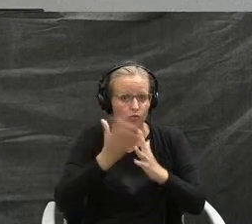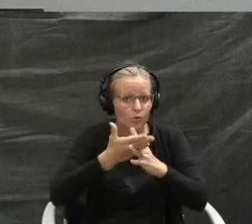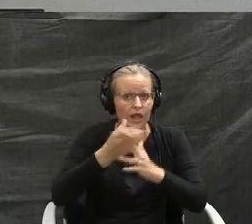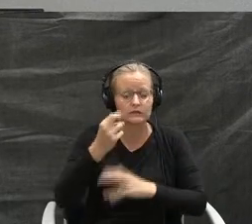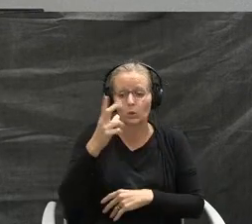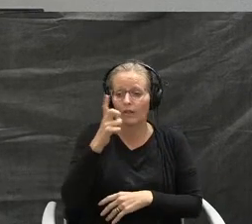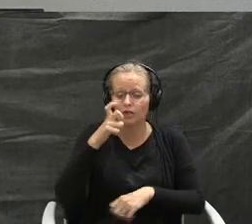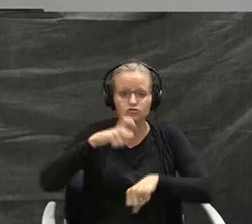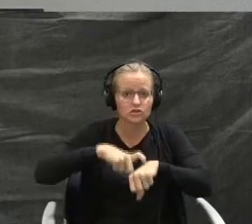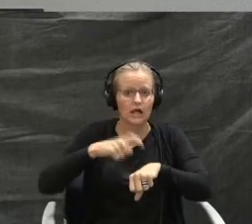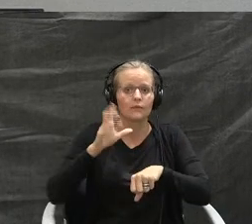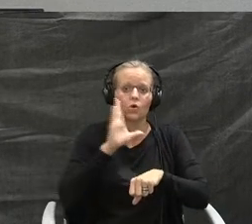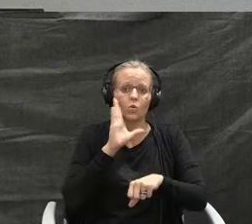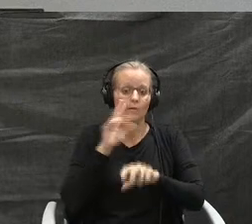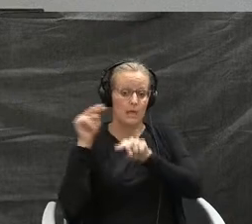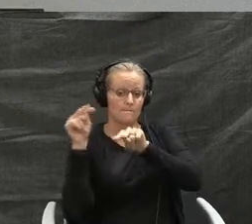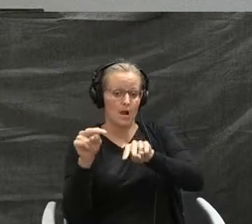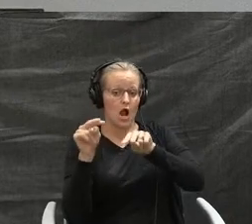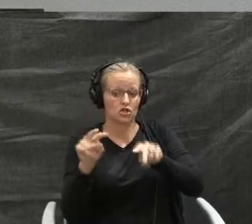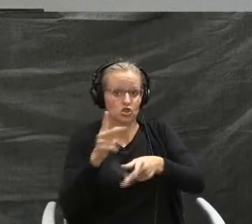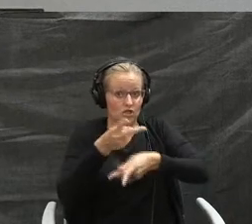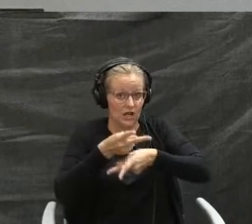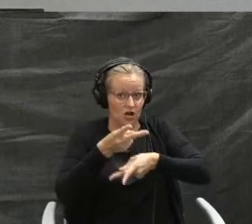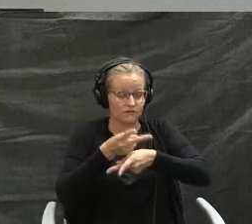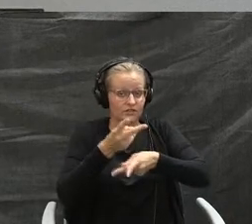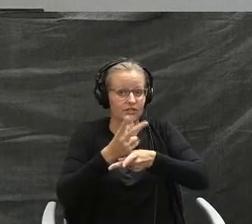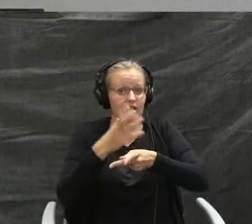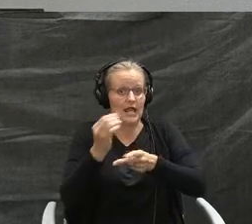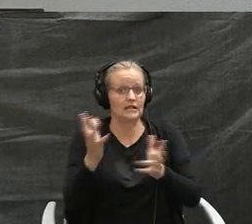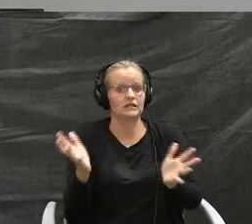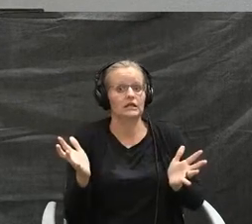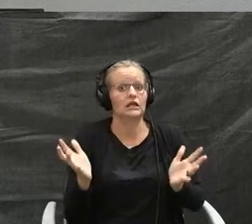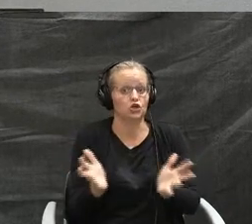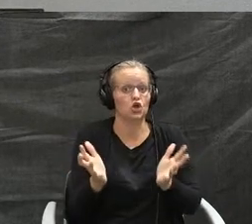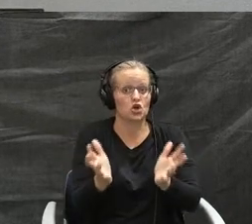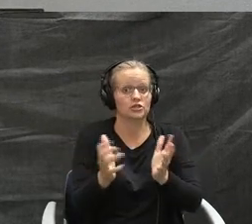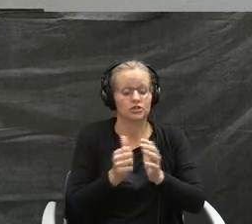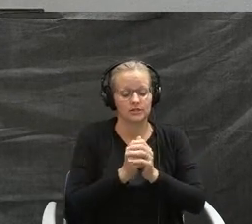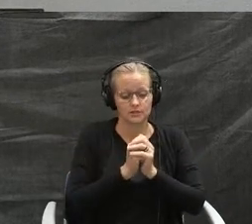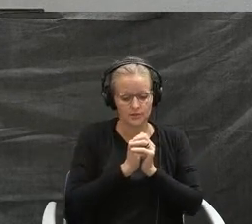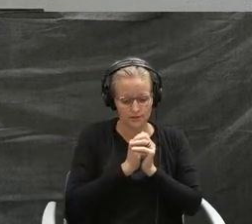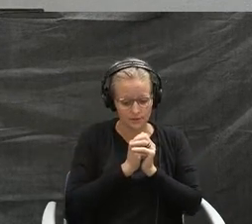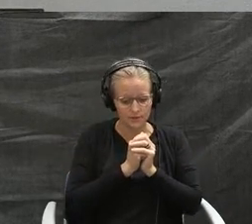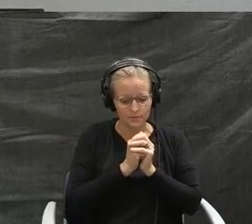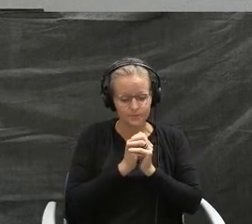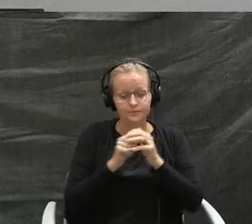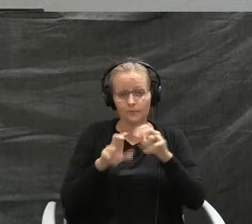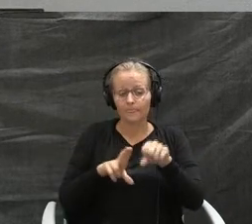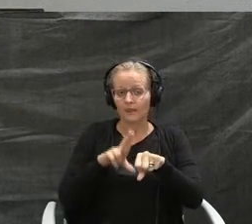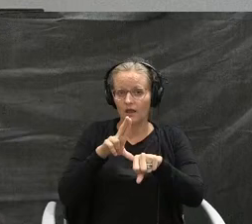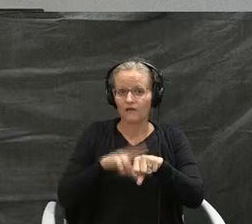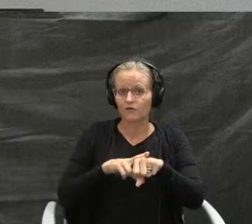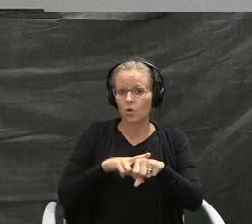And then of course, as Miss Benson pointed out, when somebody is diagnosed, if that happens or intent on not